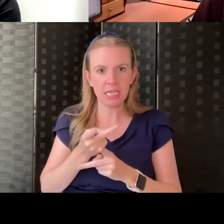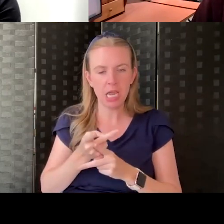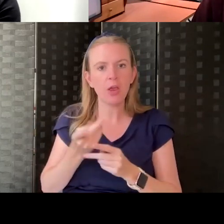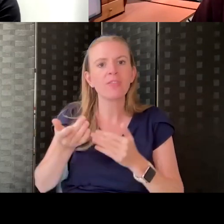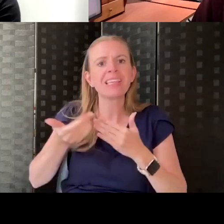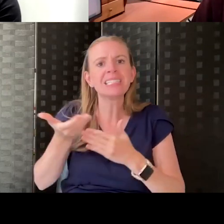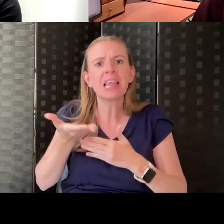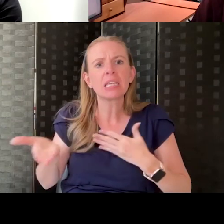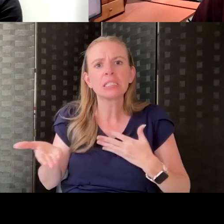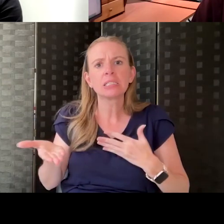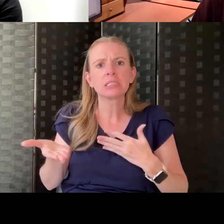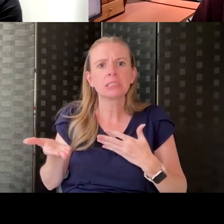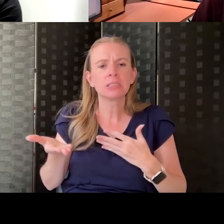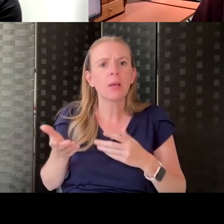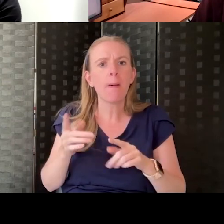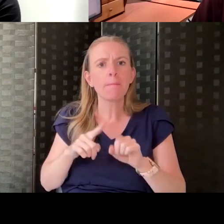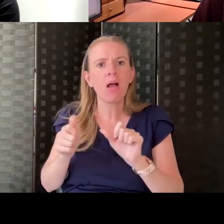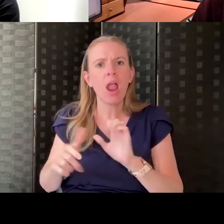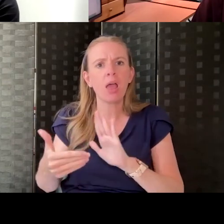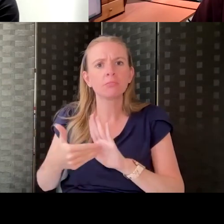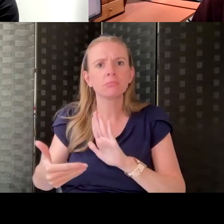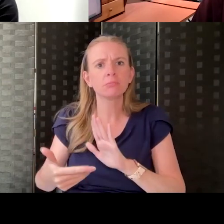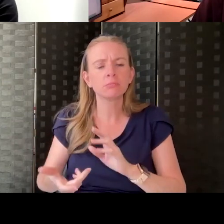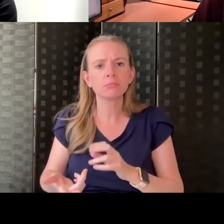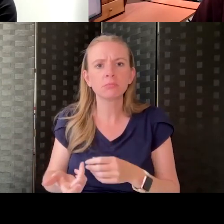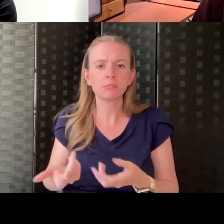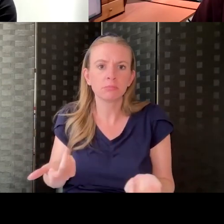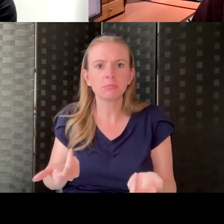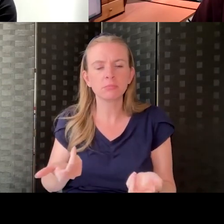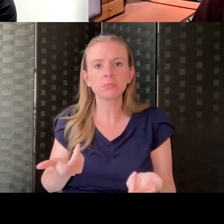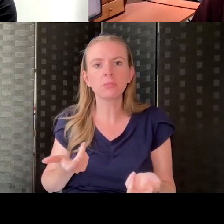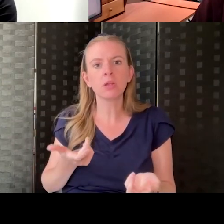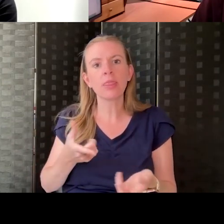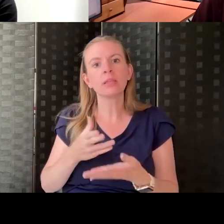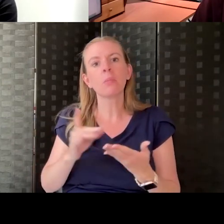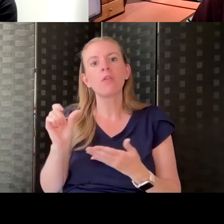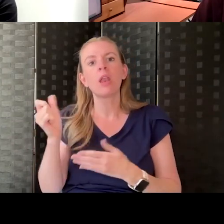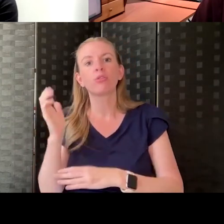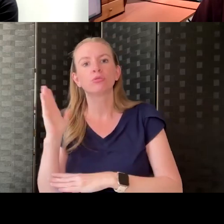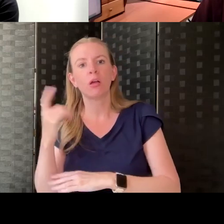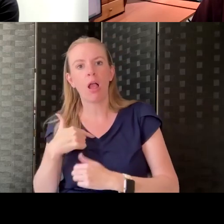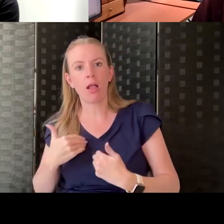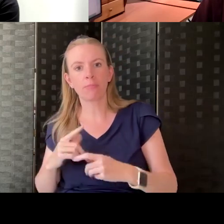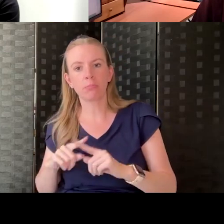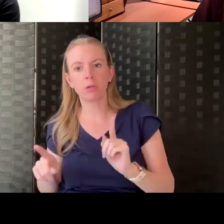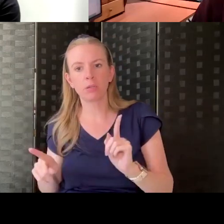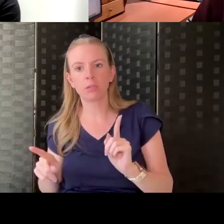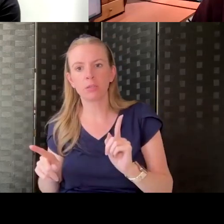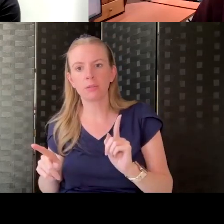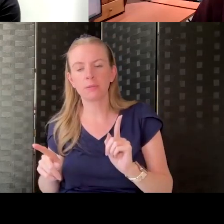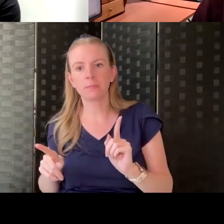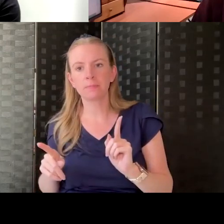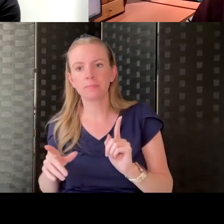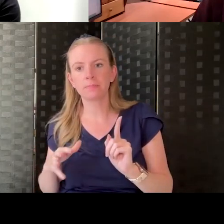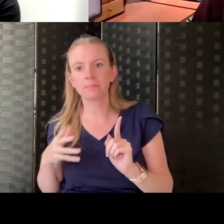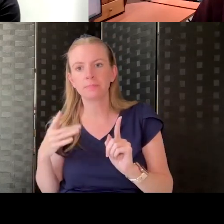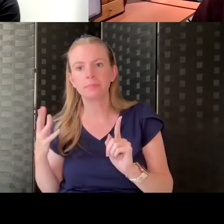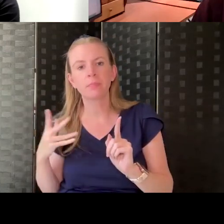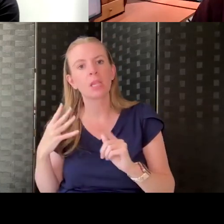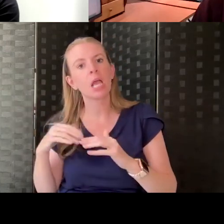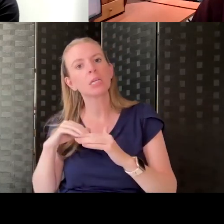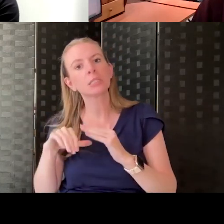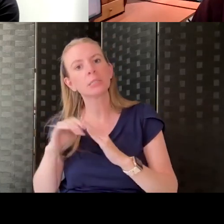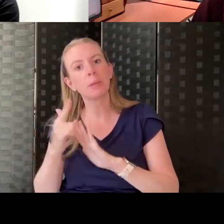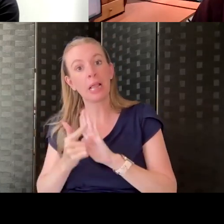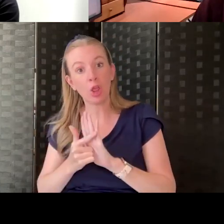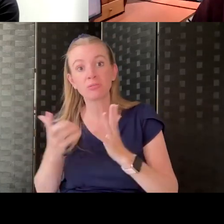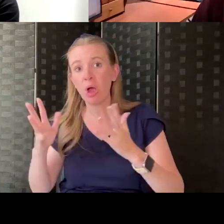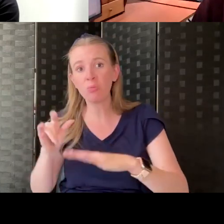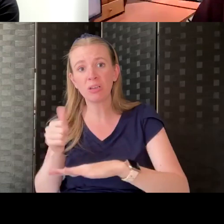can get us datinged. This is an art of the talk I have come of these disability laws aren't there.